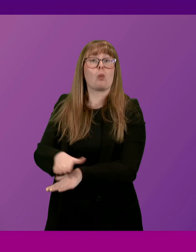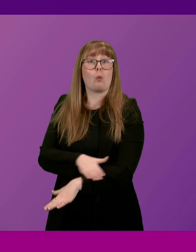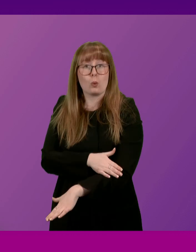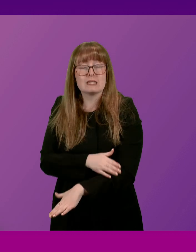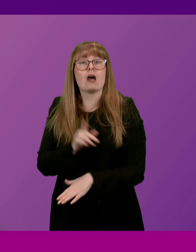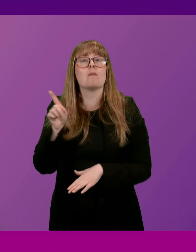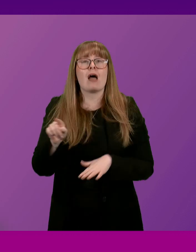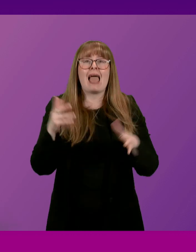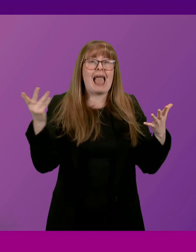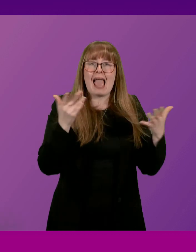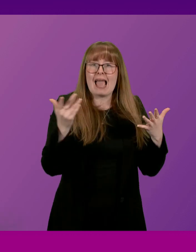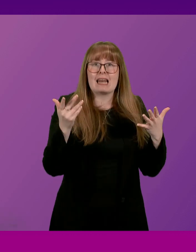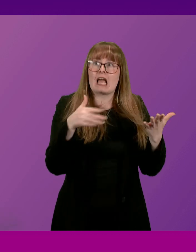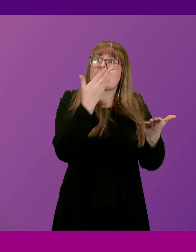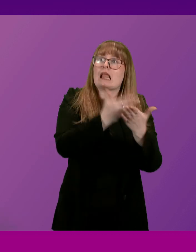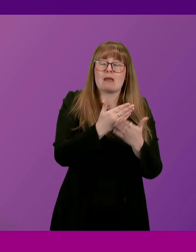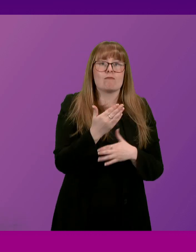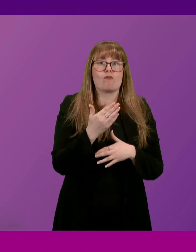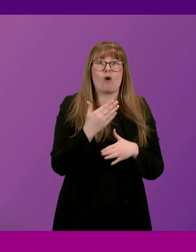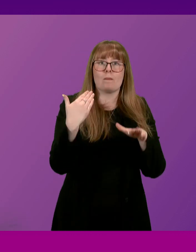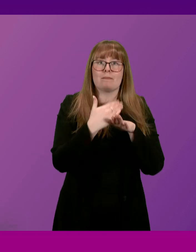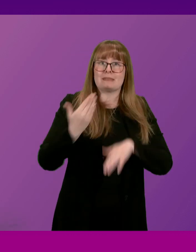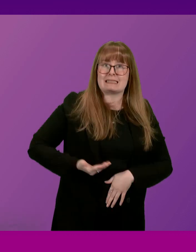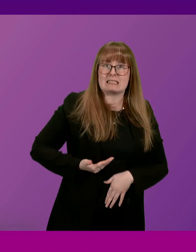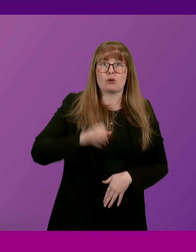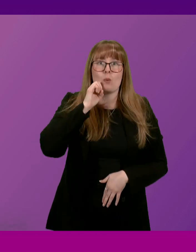any clean heat business would bother investing in Scotland now?